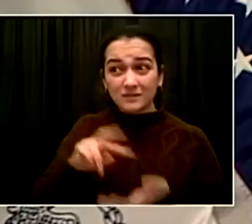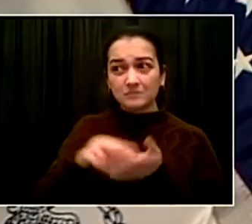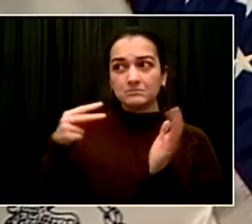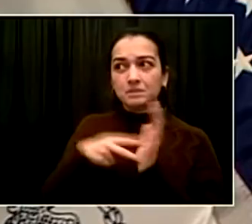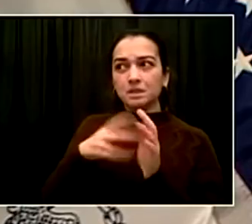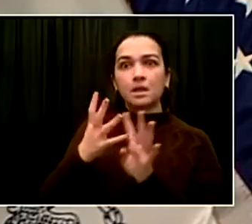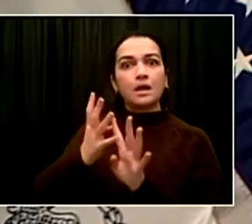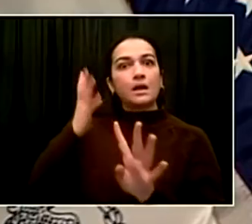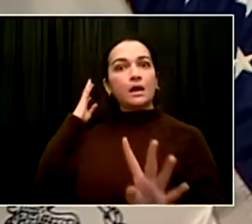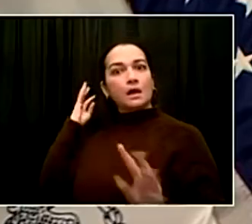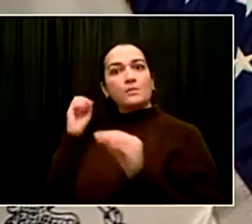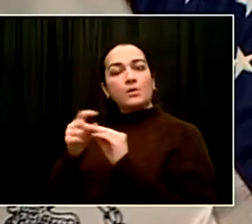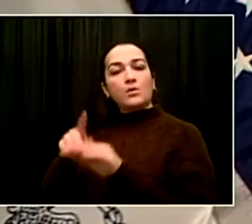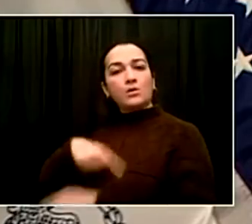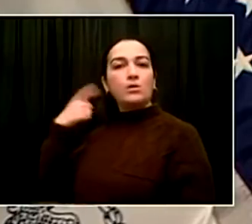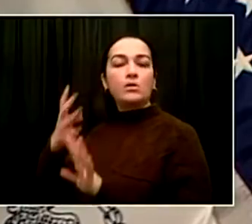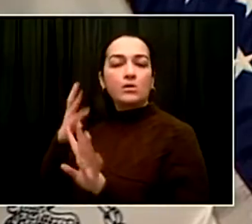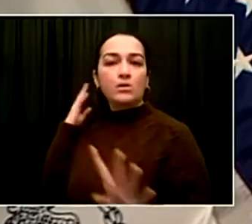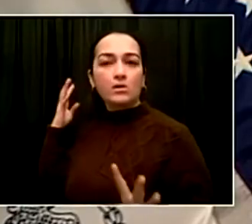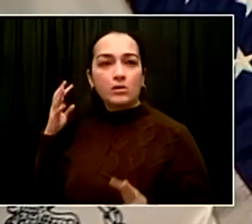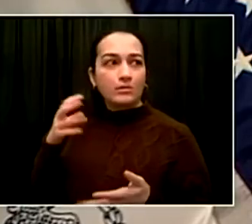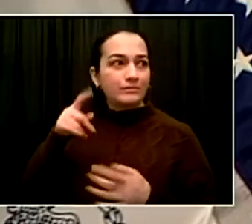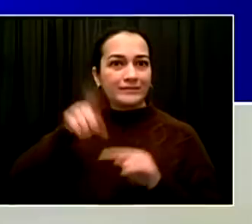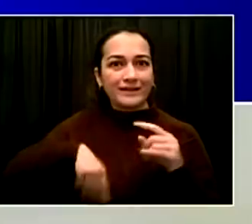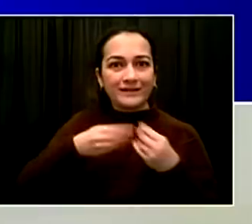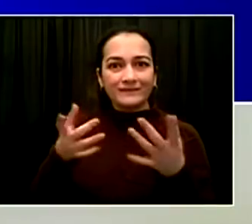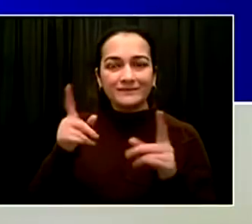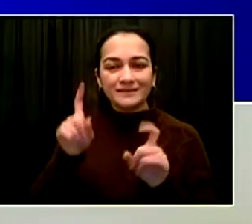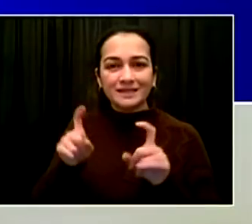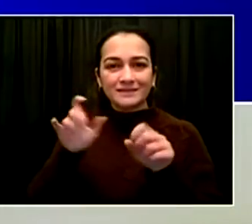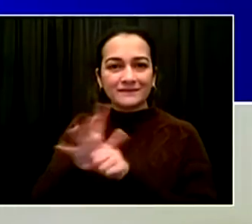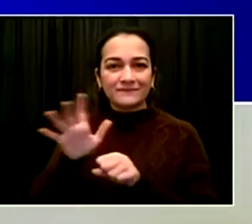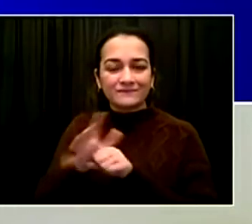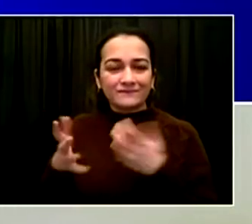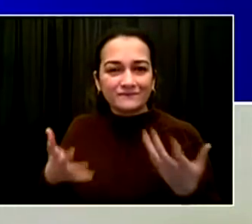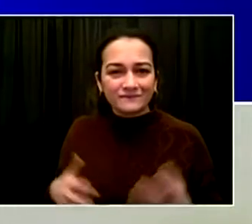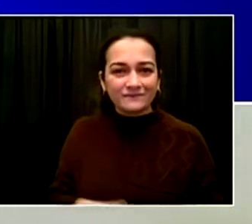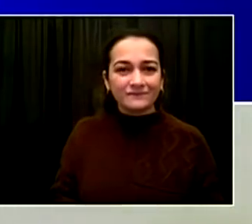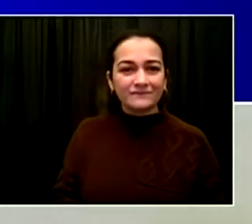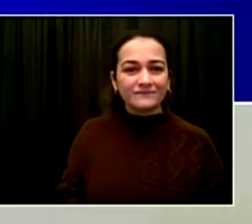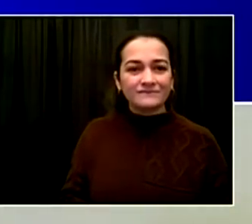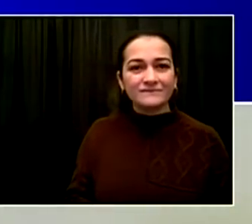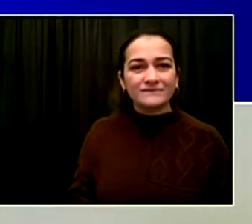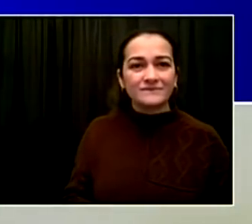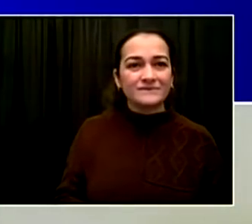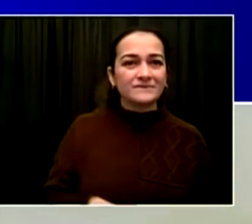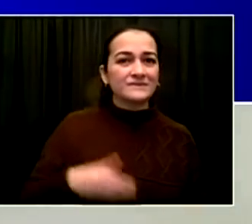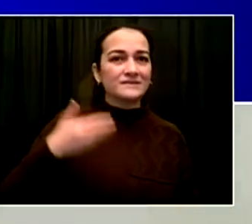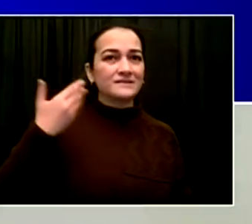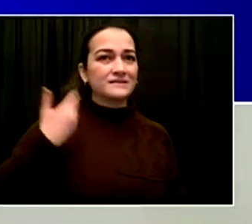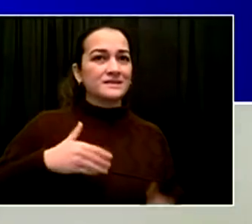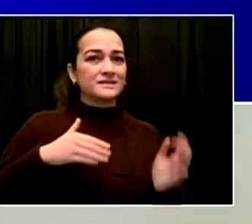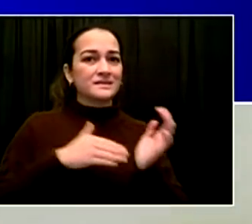WE SHOULD HAVE A RESERVE RIGHT NOW AND PLAYING QUICKLY AND